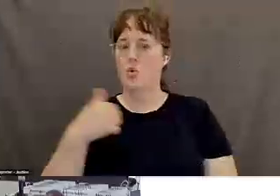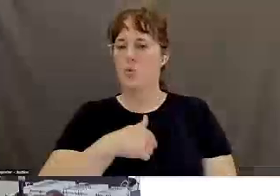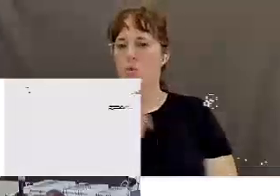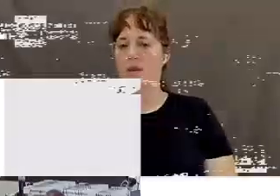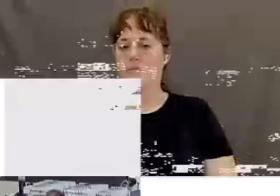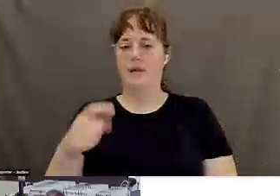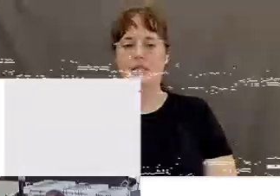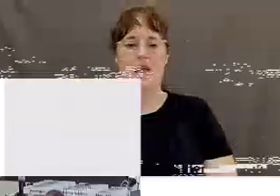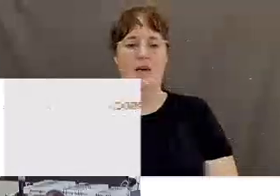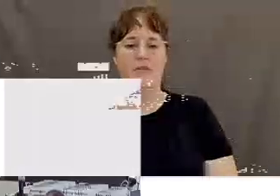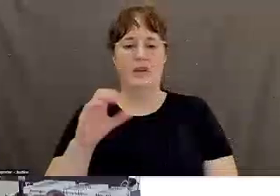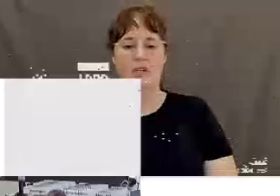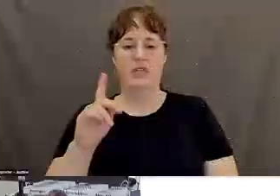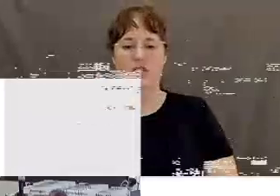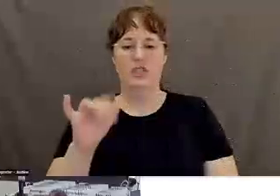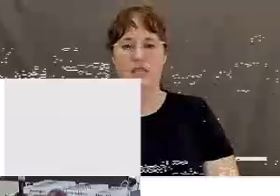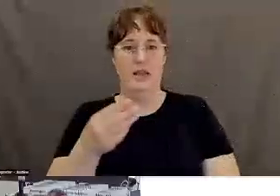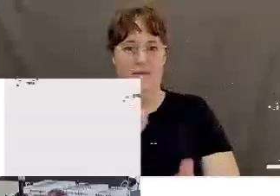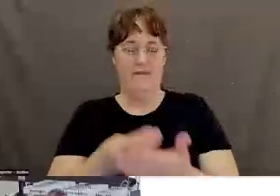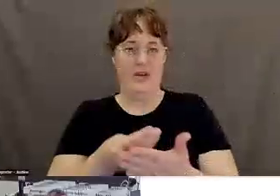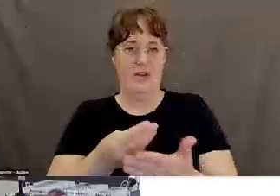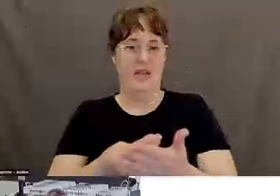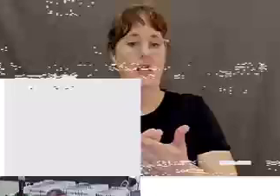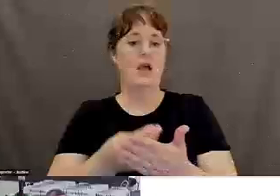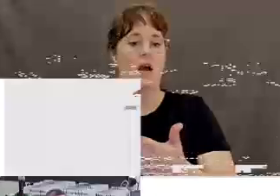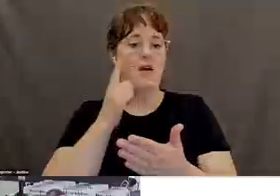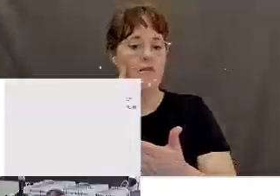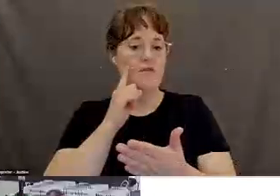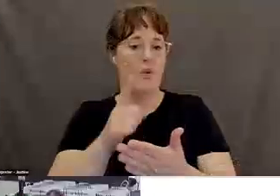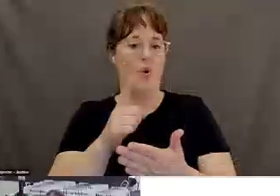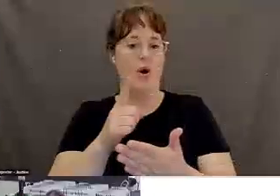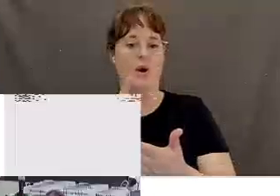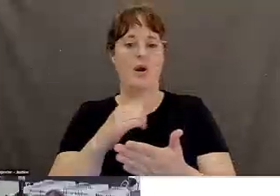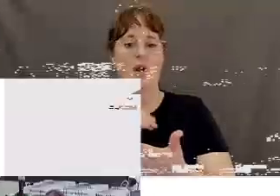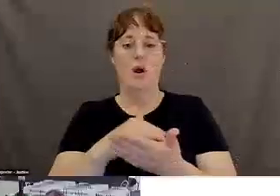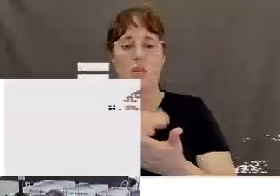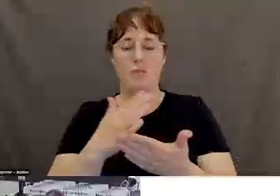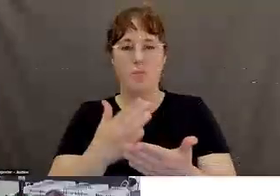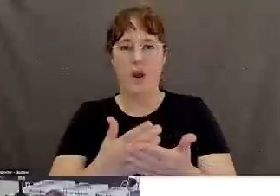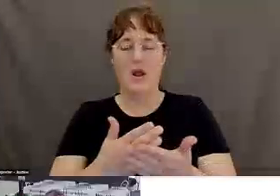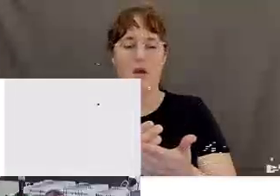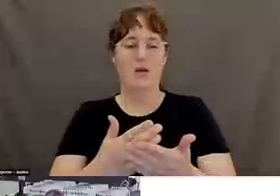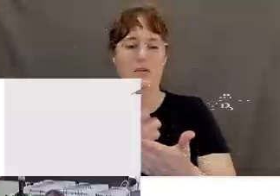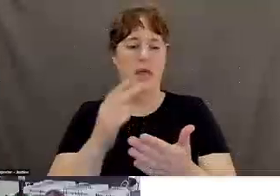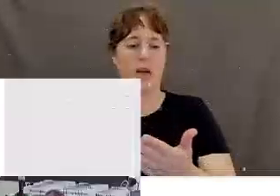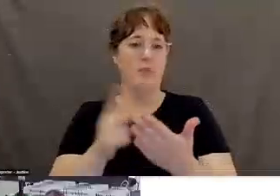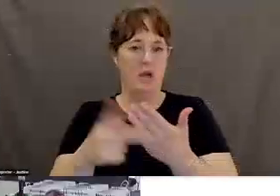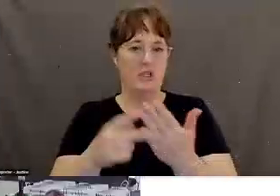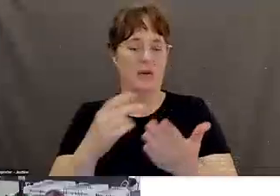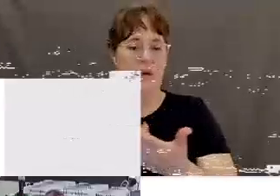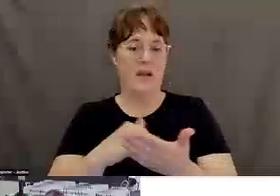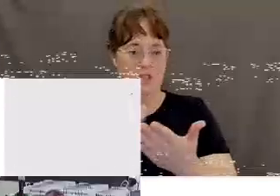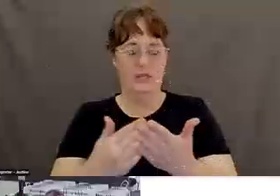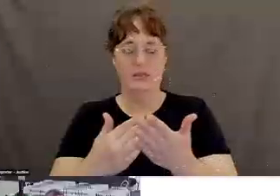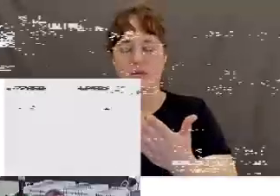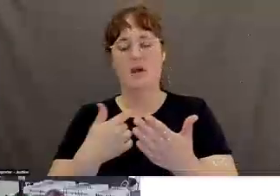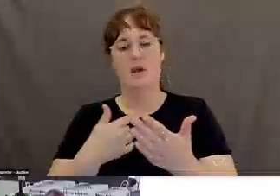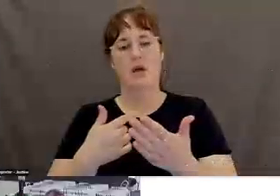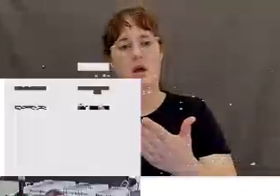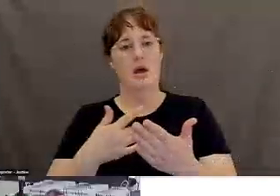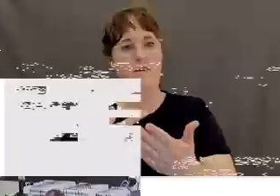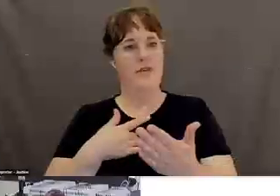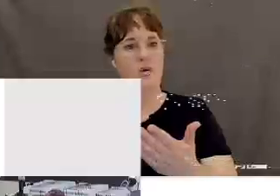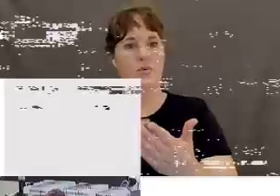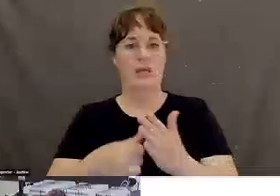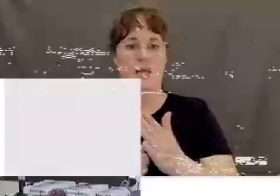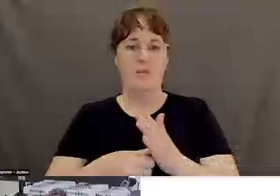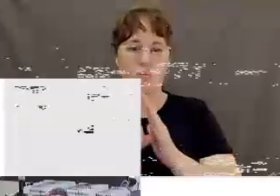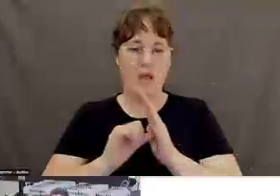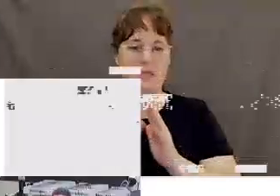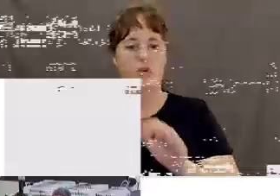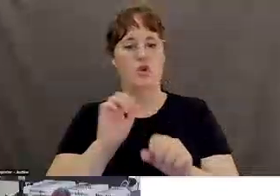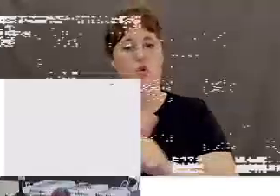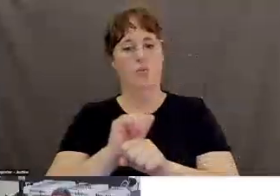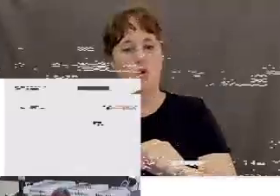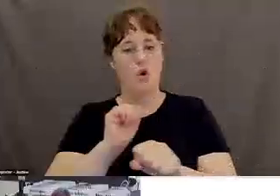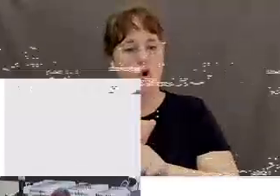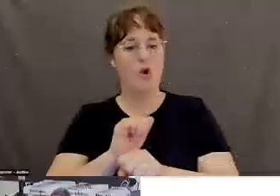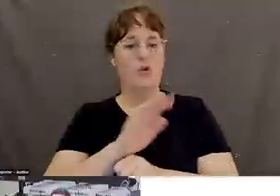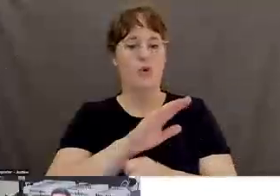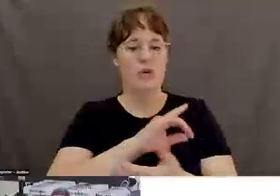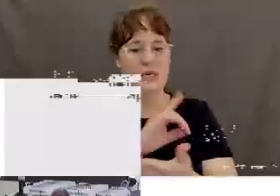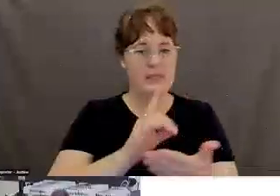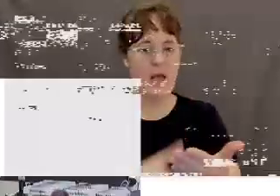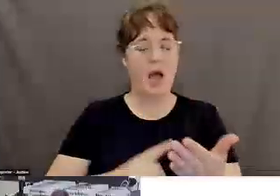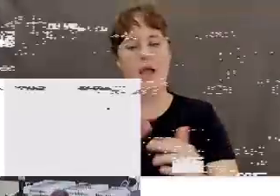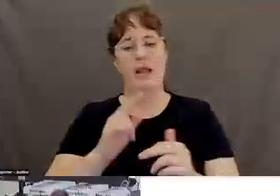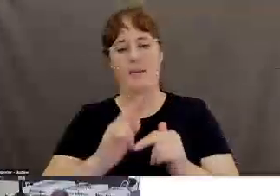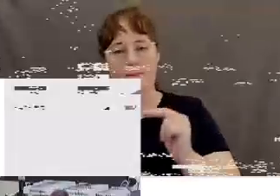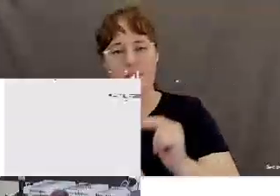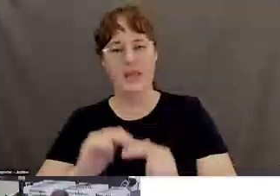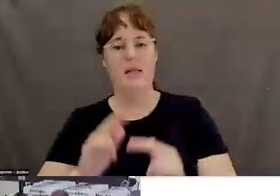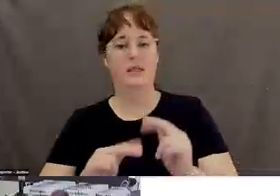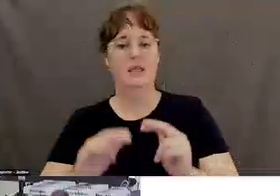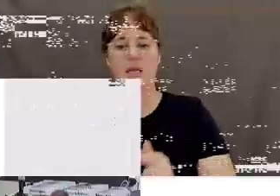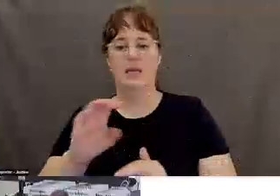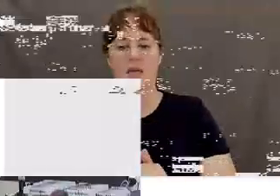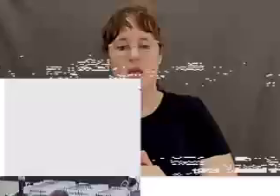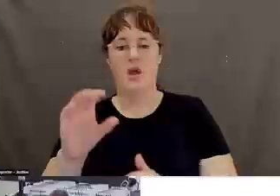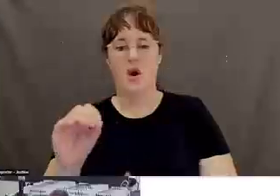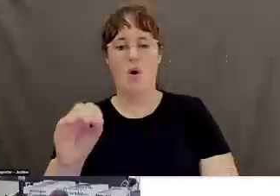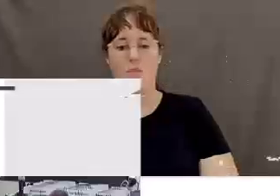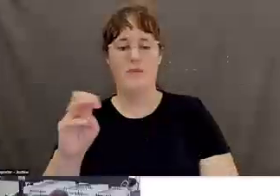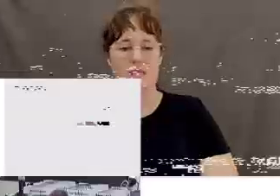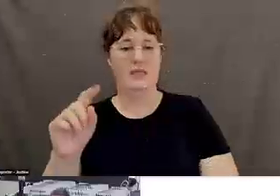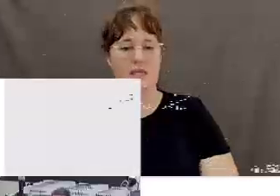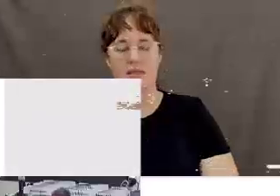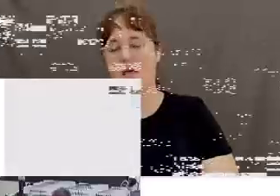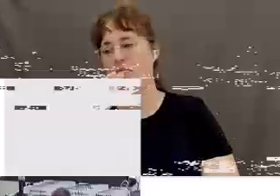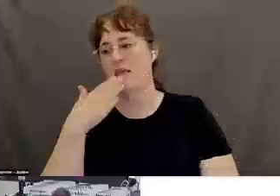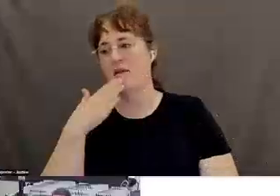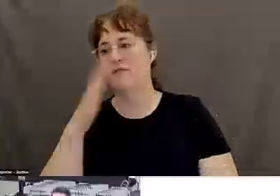Boardroom: for our project budgets. I'm really impressed, I'm really grateful for your work of streamlining Sound Transit's design, build, and everything else. CEO Mestas. Thank you for all of your leadership. Really…